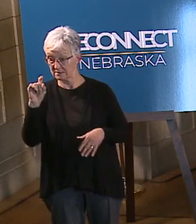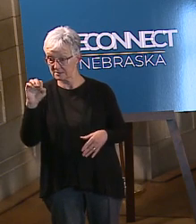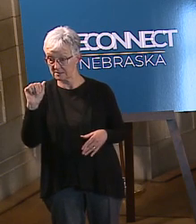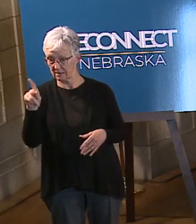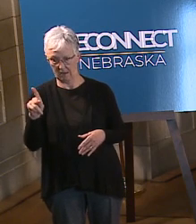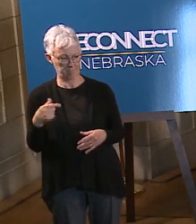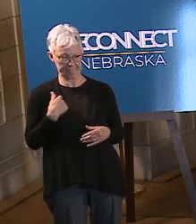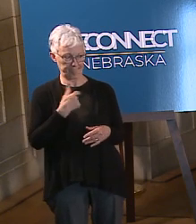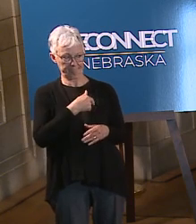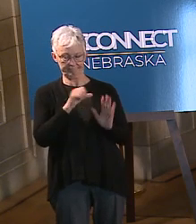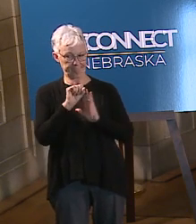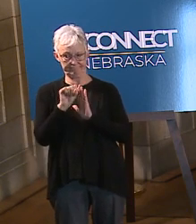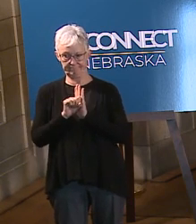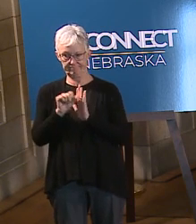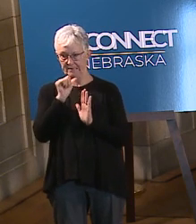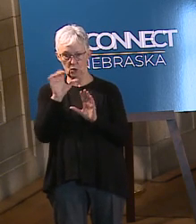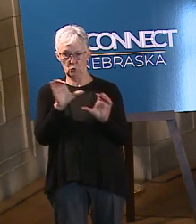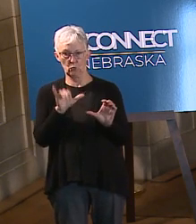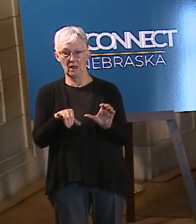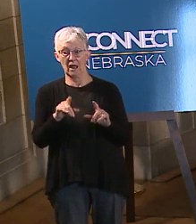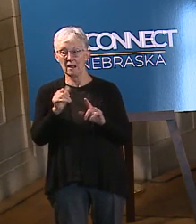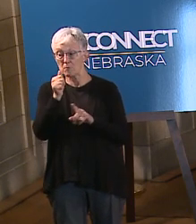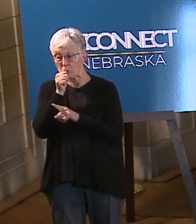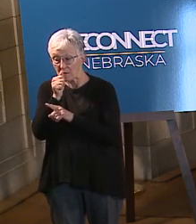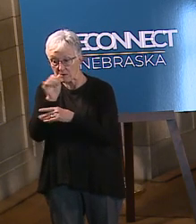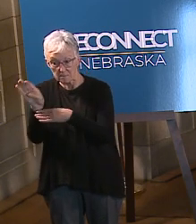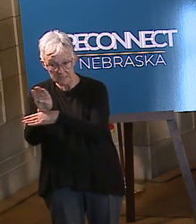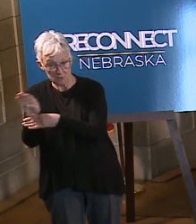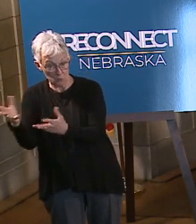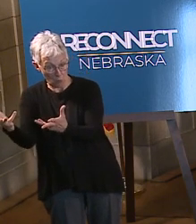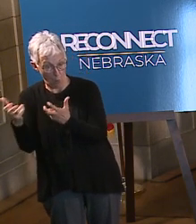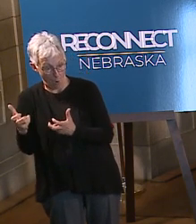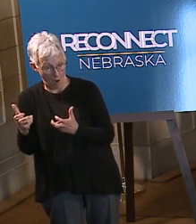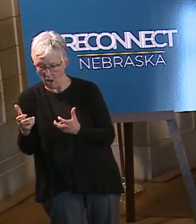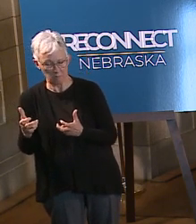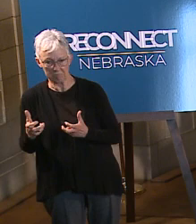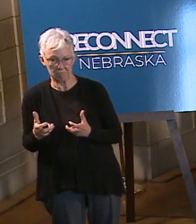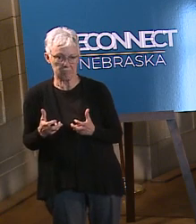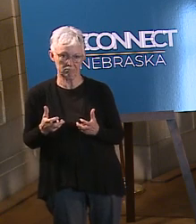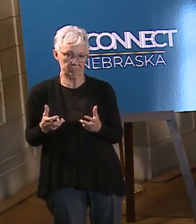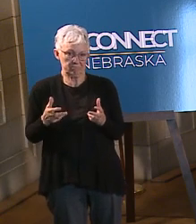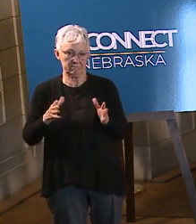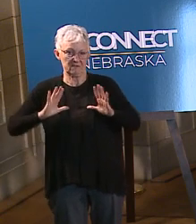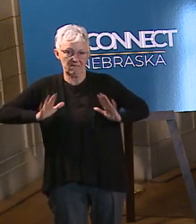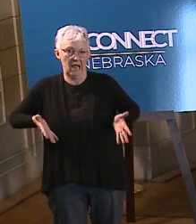MILLION DOLLAR LOTTERY PRIZES.